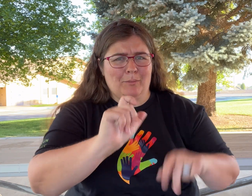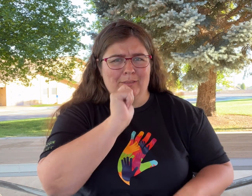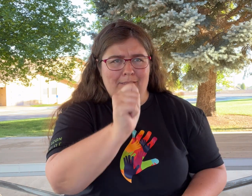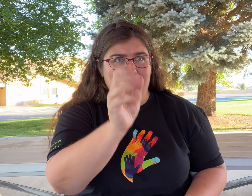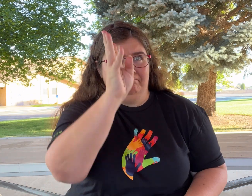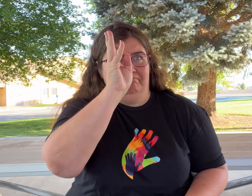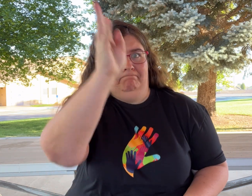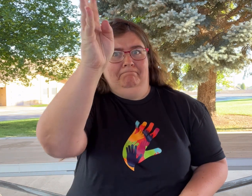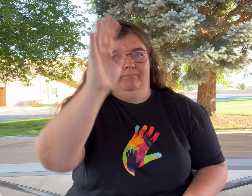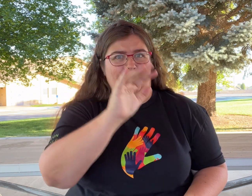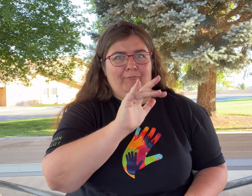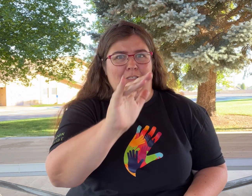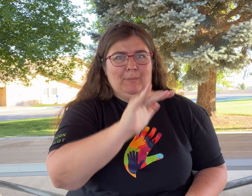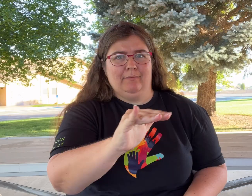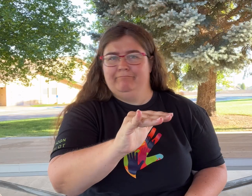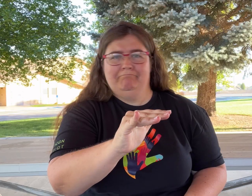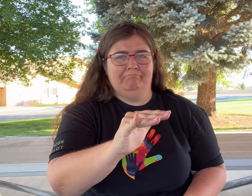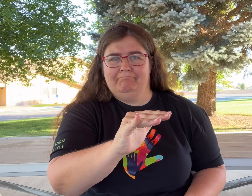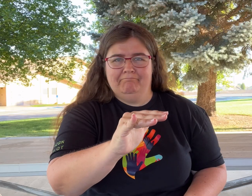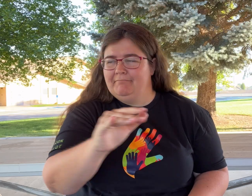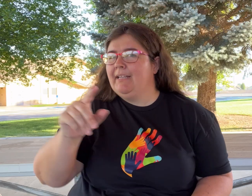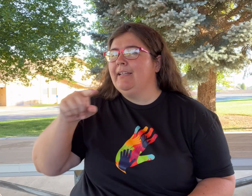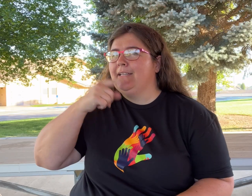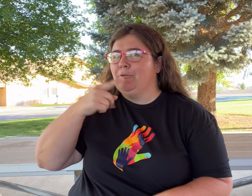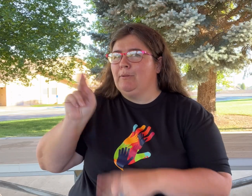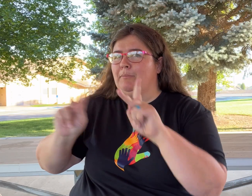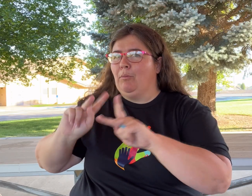Deaf people didn't make up fingerspelling. (I think it's important to recognize that.) Hearing